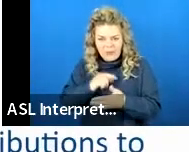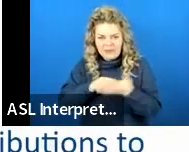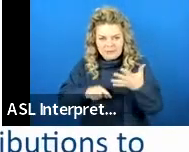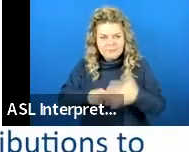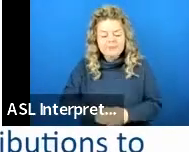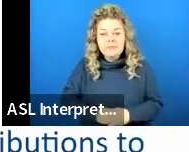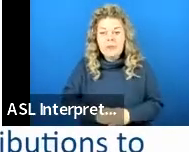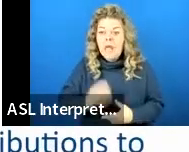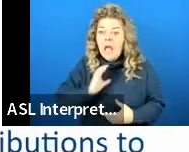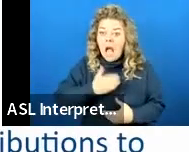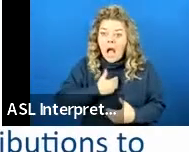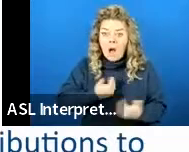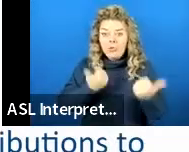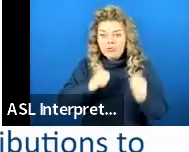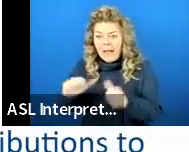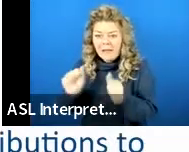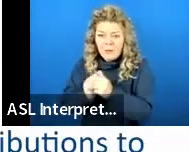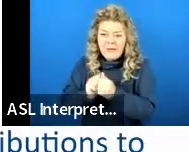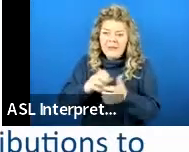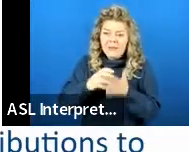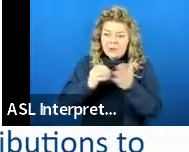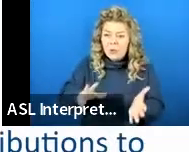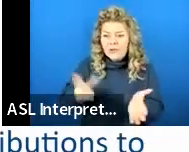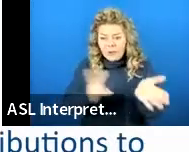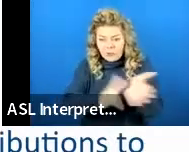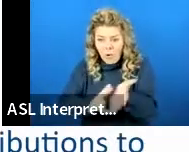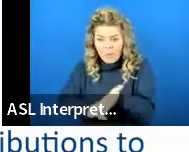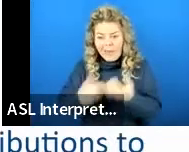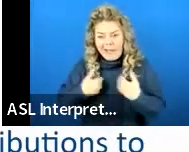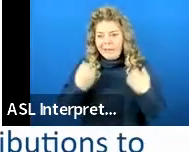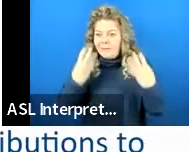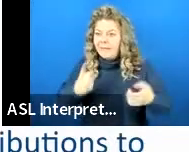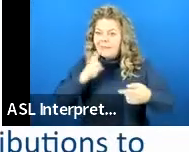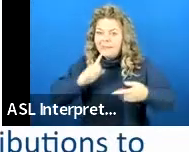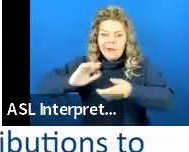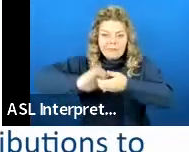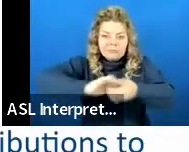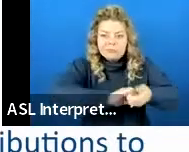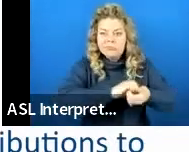Our strides in student enrollment diversity are a function of many collaborative efforts across U of M offices,